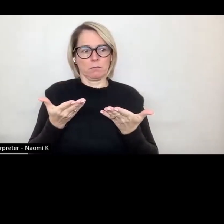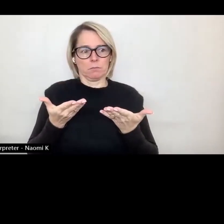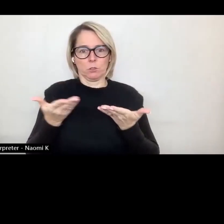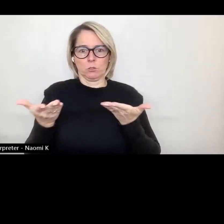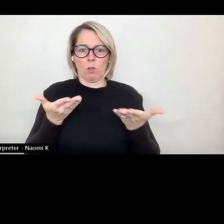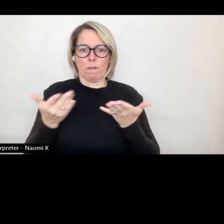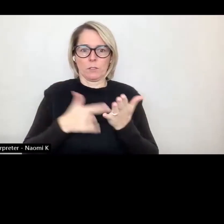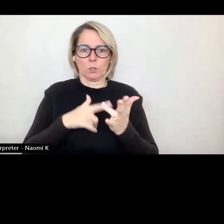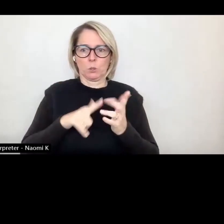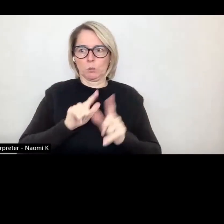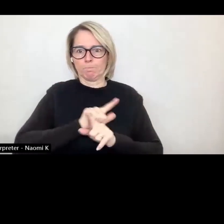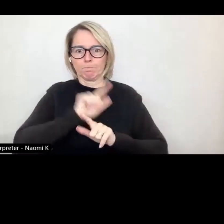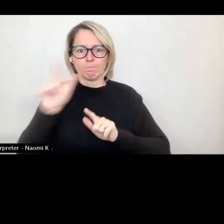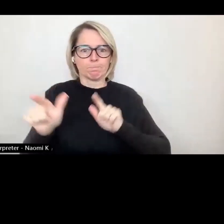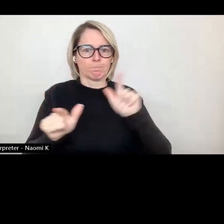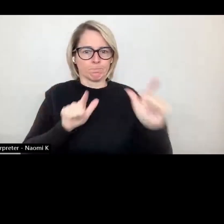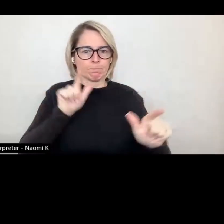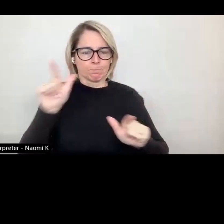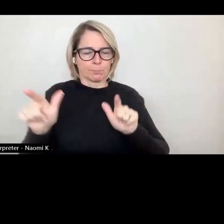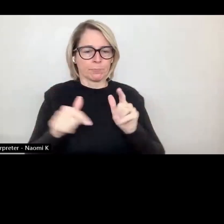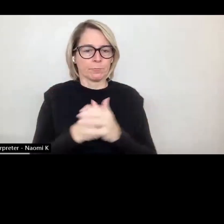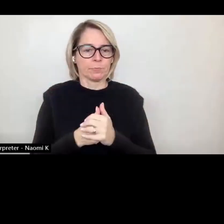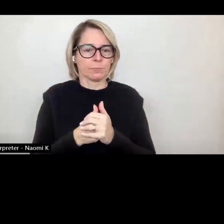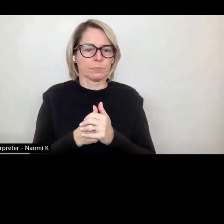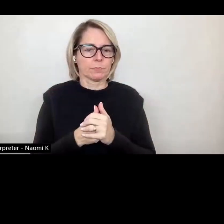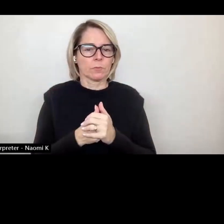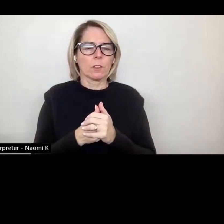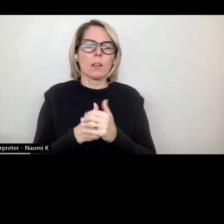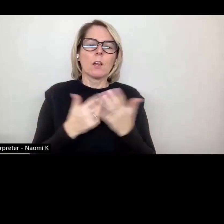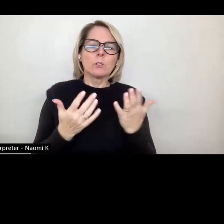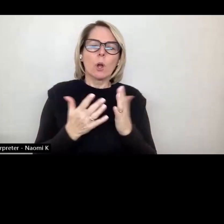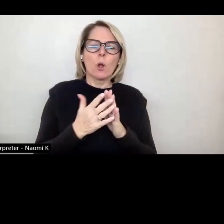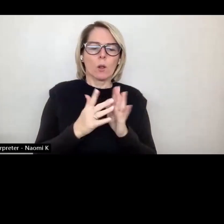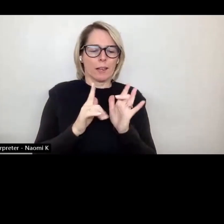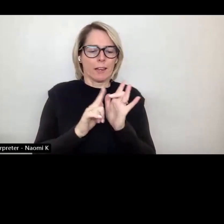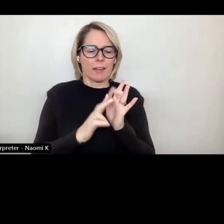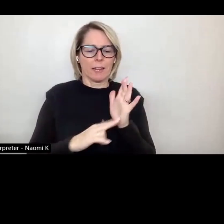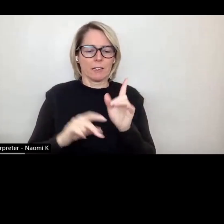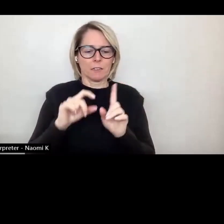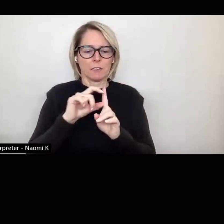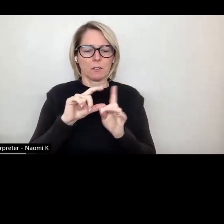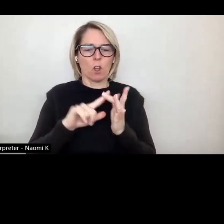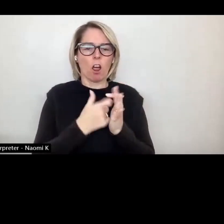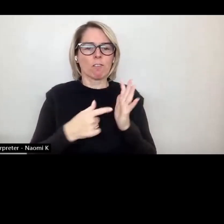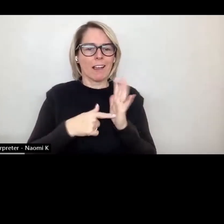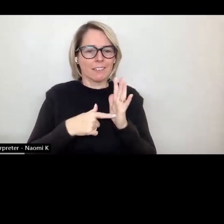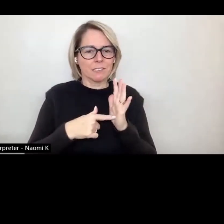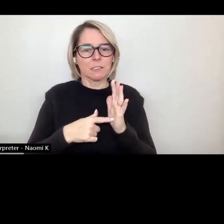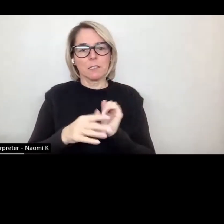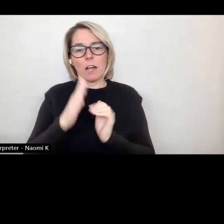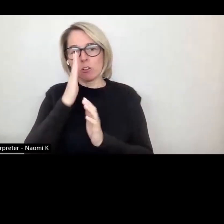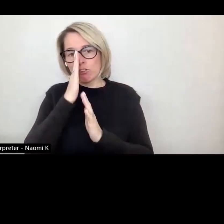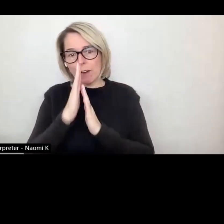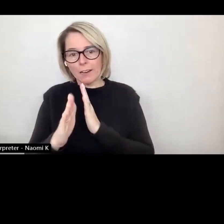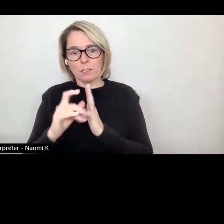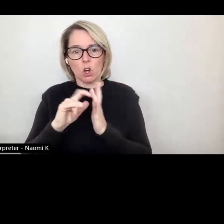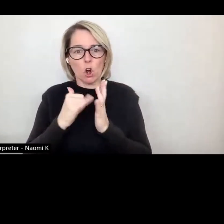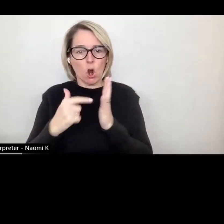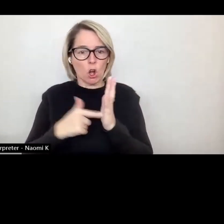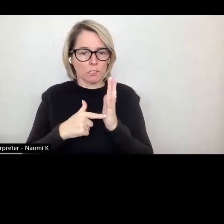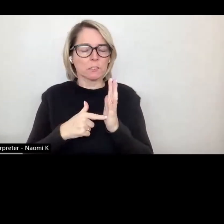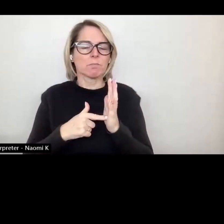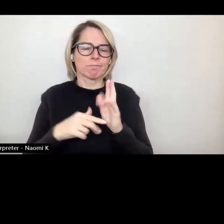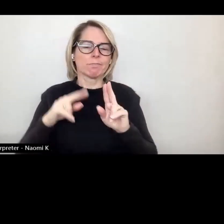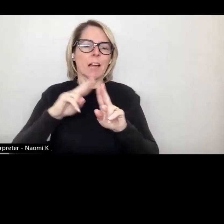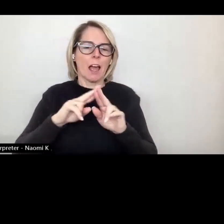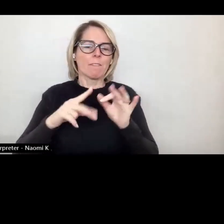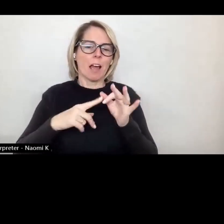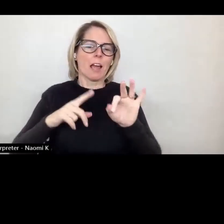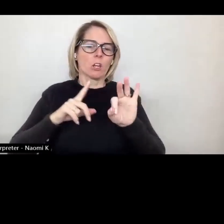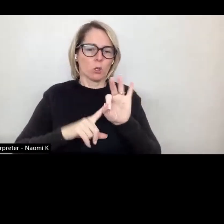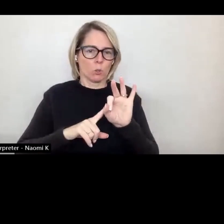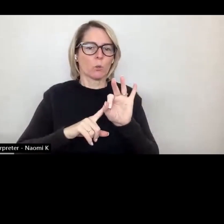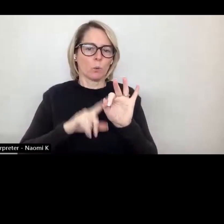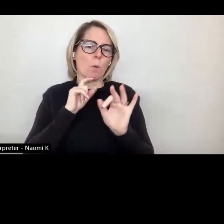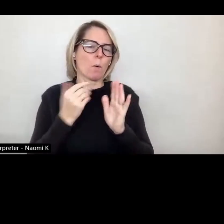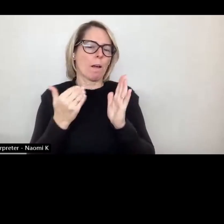Definition of indirect and direct costs we'll provide something concrete in the FAQ document, but those are -